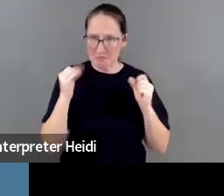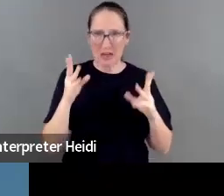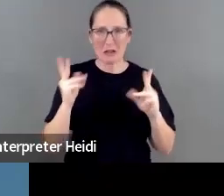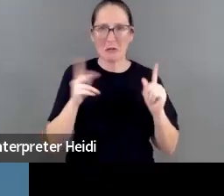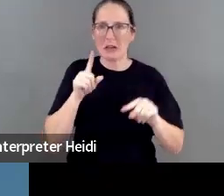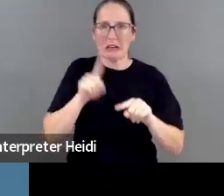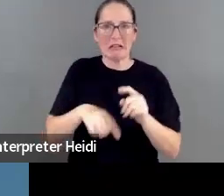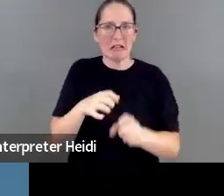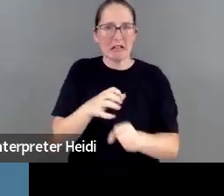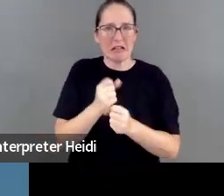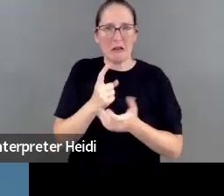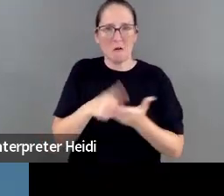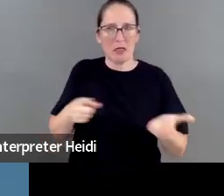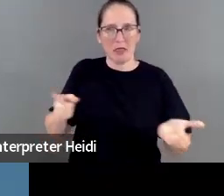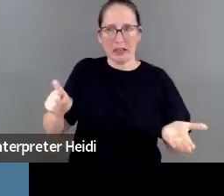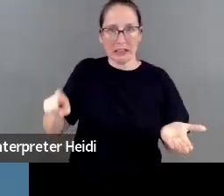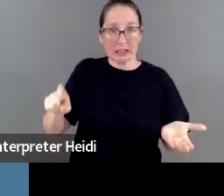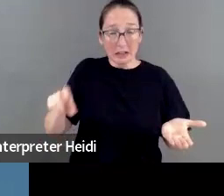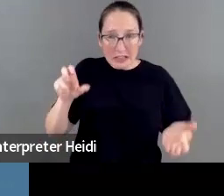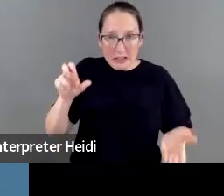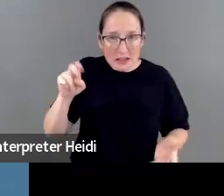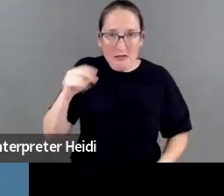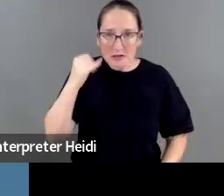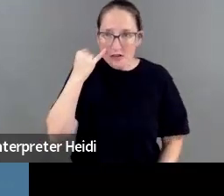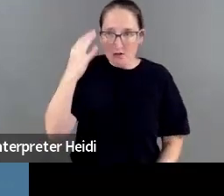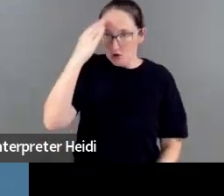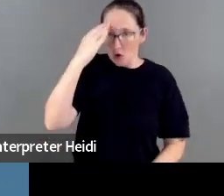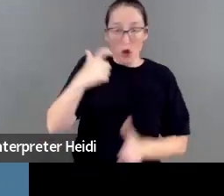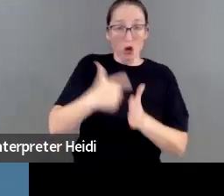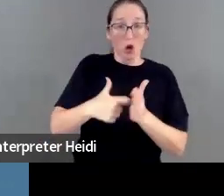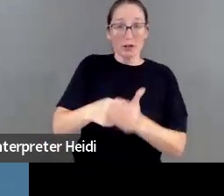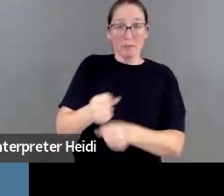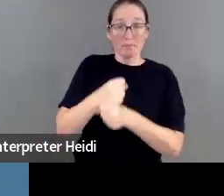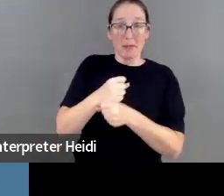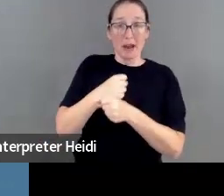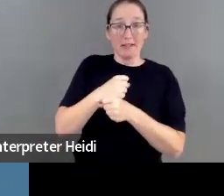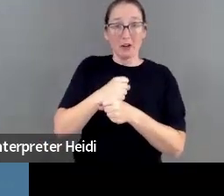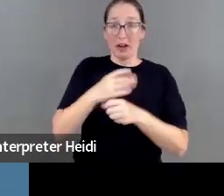. For a lot of people , this